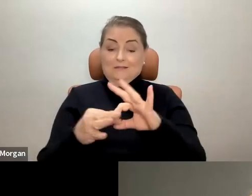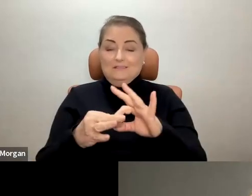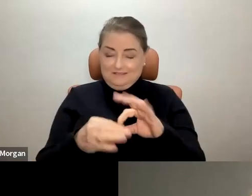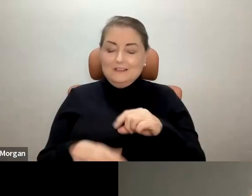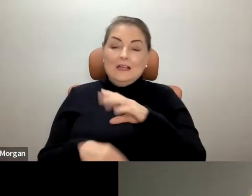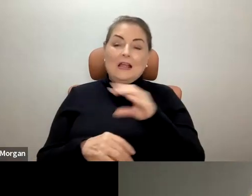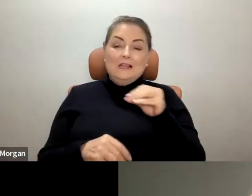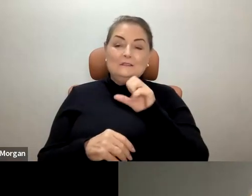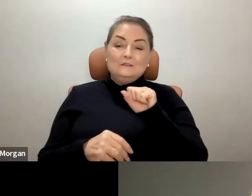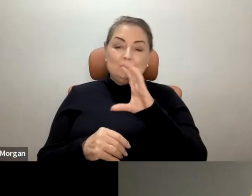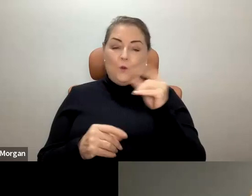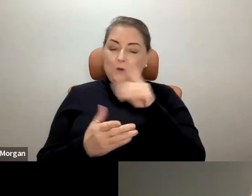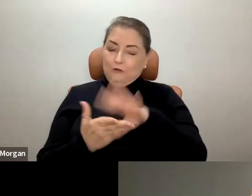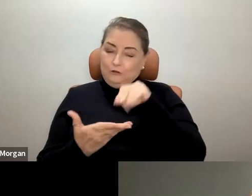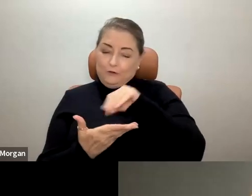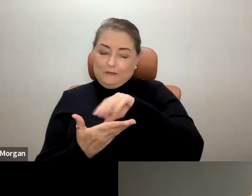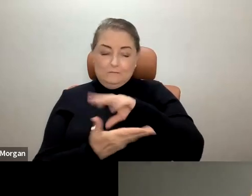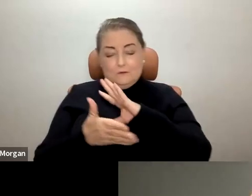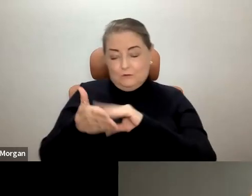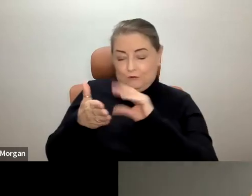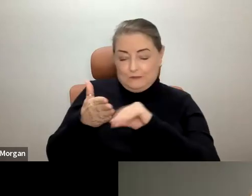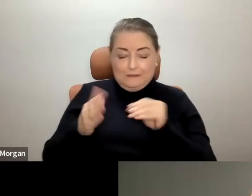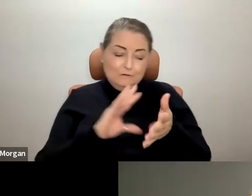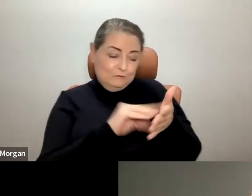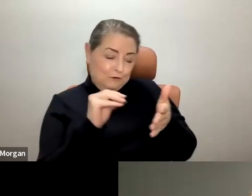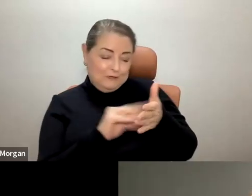always learning from each other. And it's nice to see, you know,